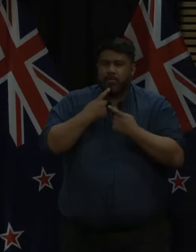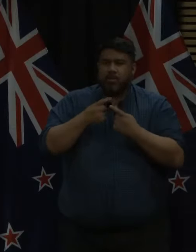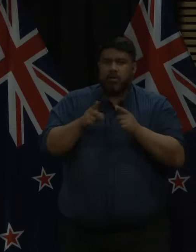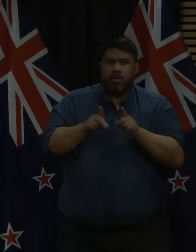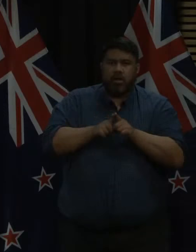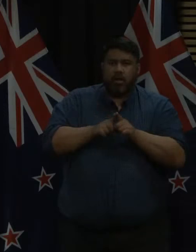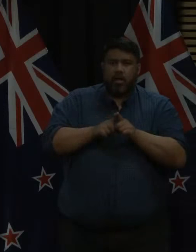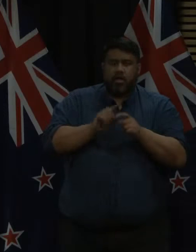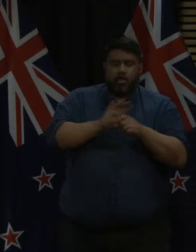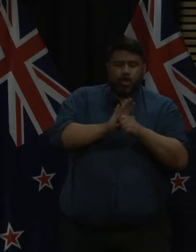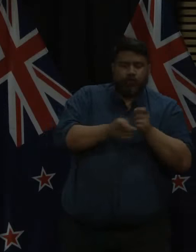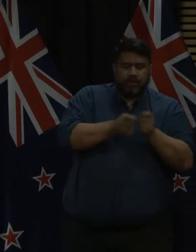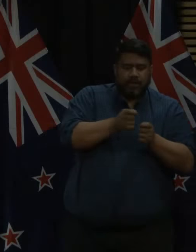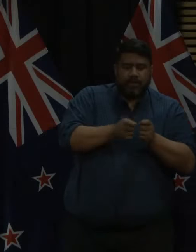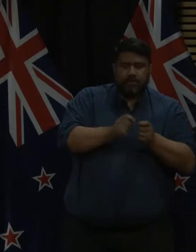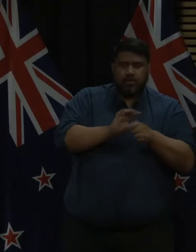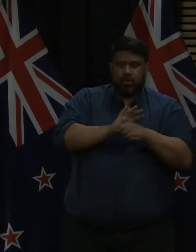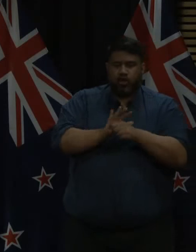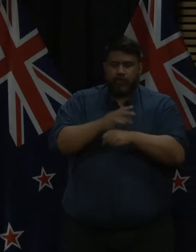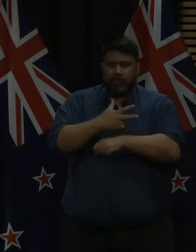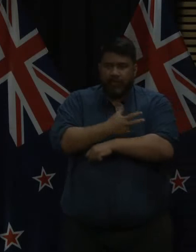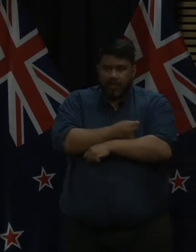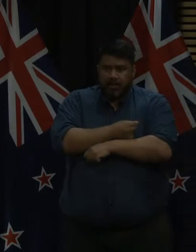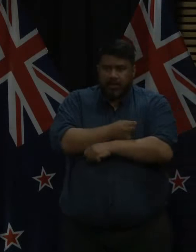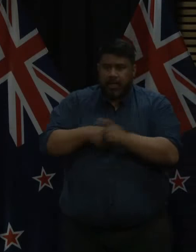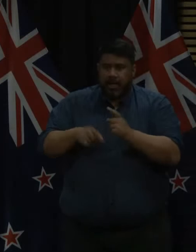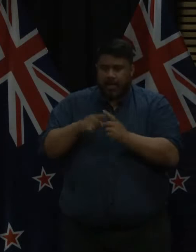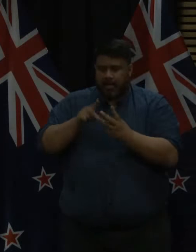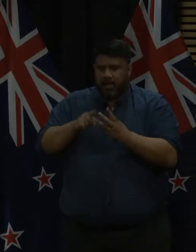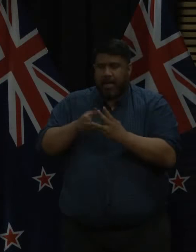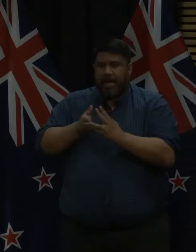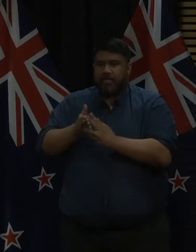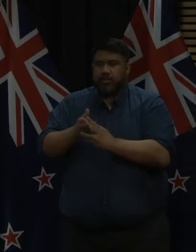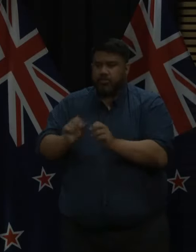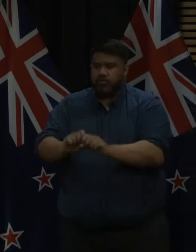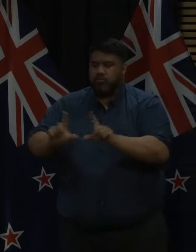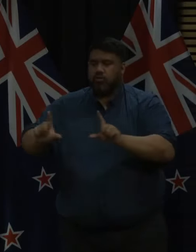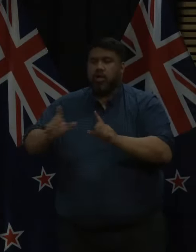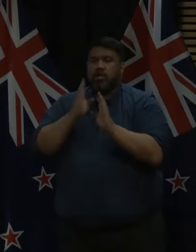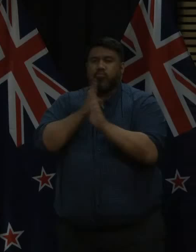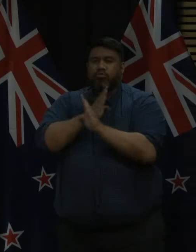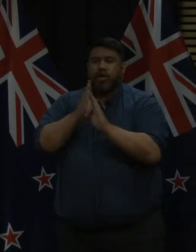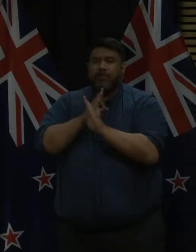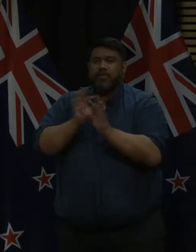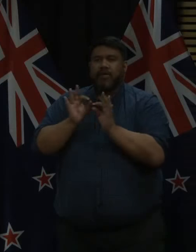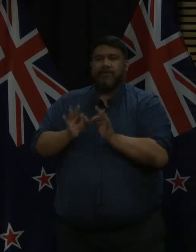I should point out that at the bottom there is information